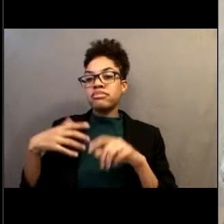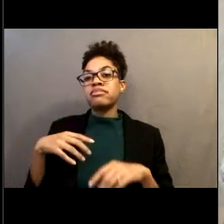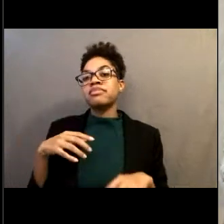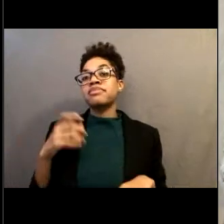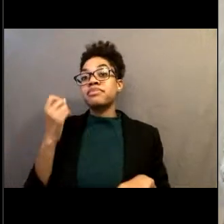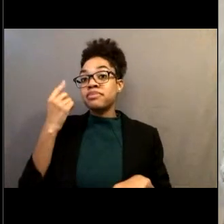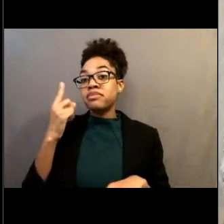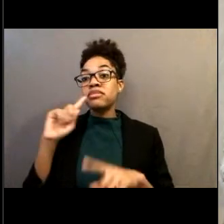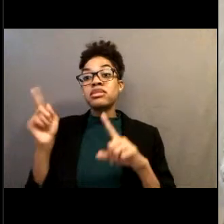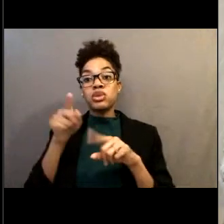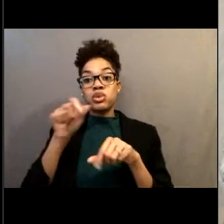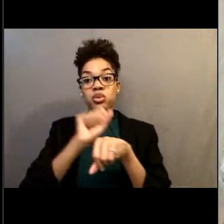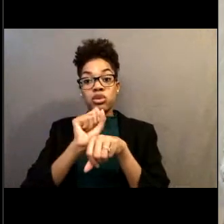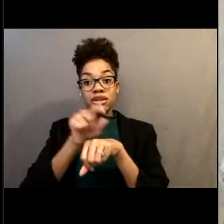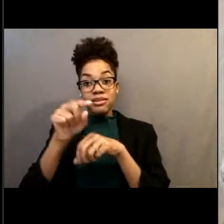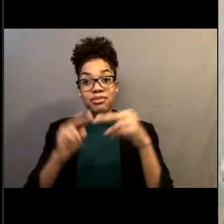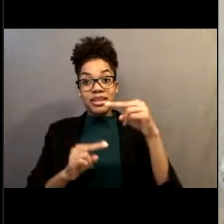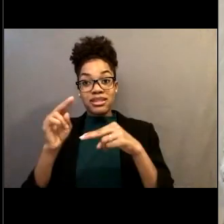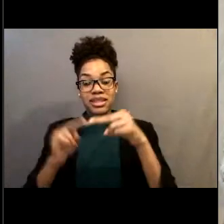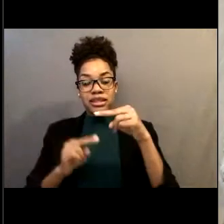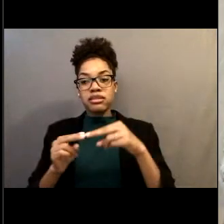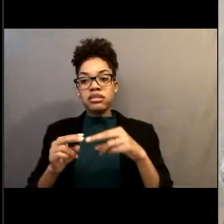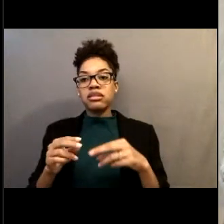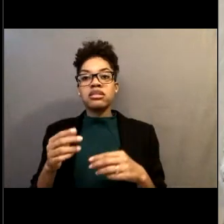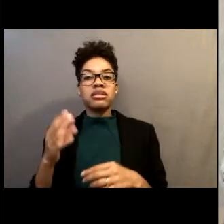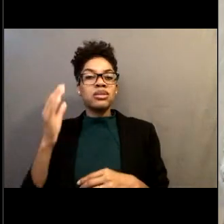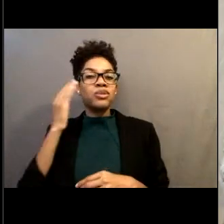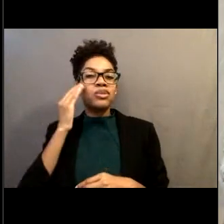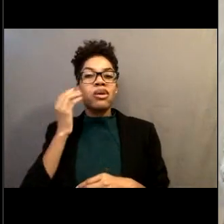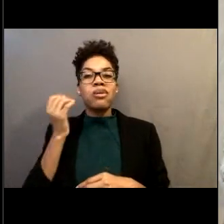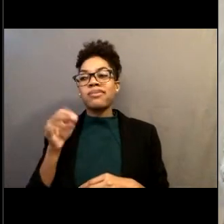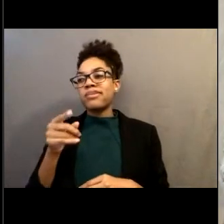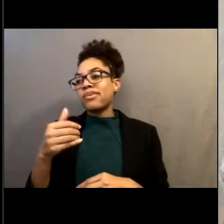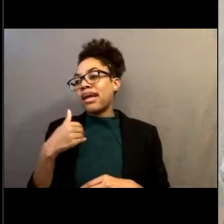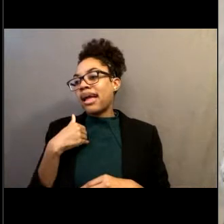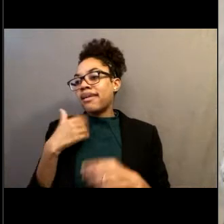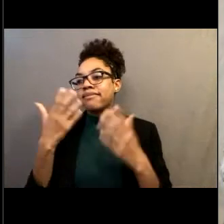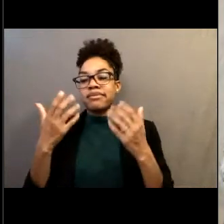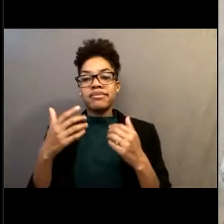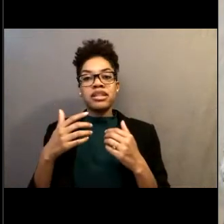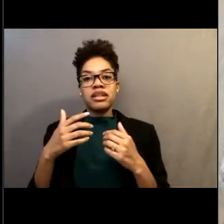they don't want anything that you might be carrying from home. Like whether it's some dog hair from your pet